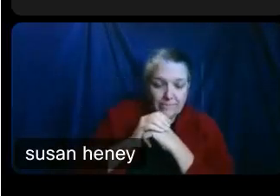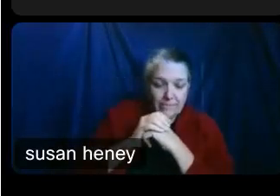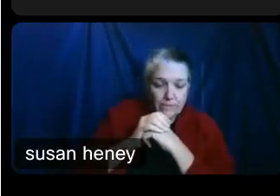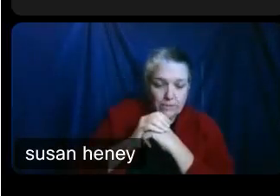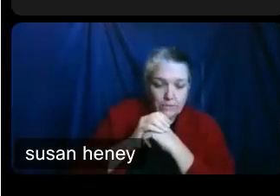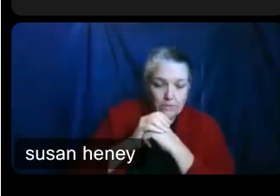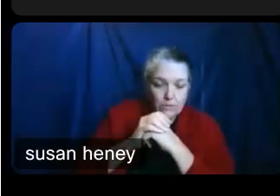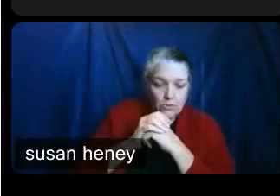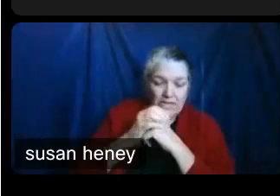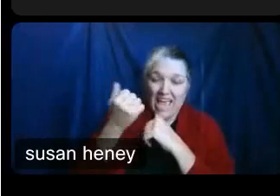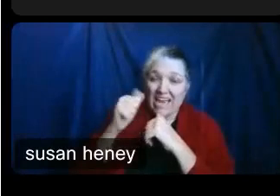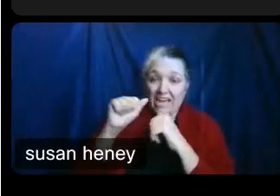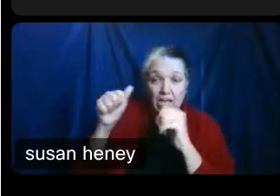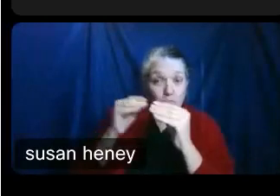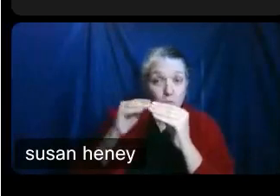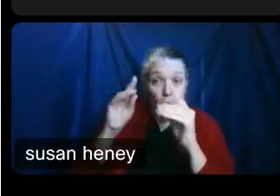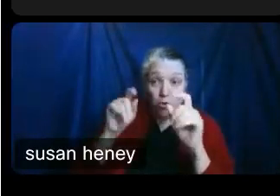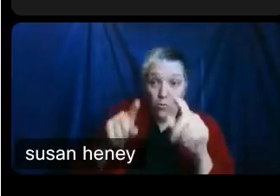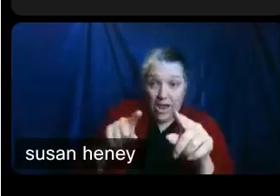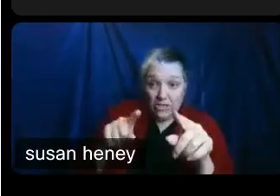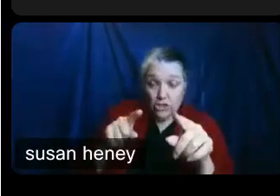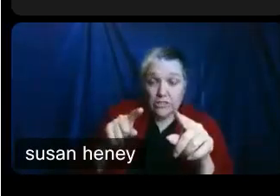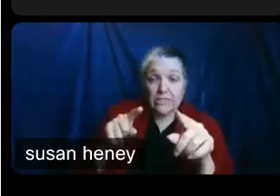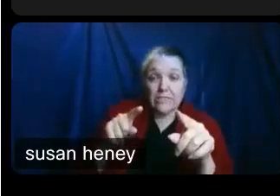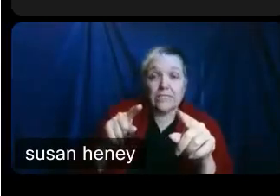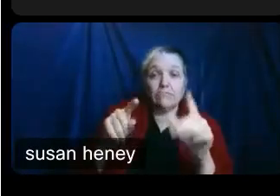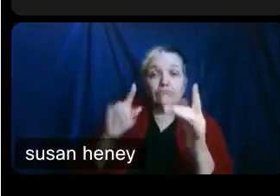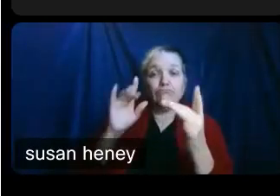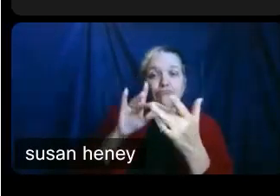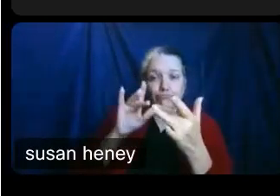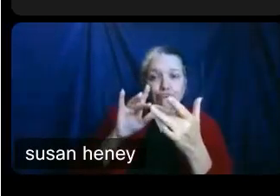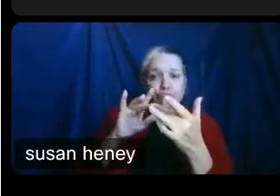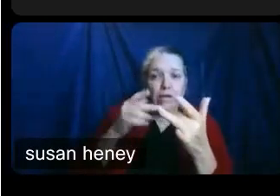questions after today's webinar, you can reach out to us at census.data@census.gov.